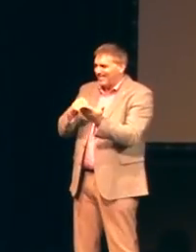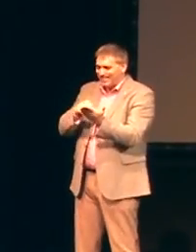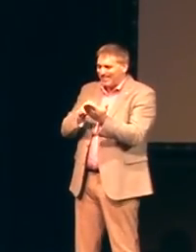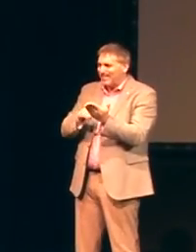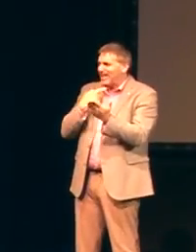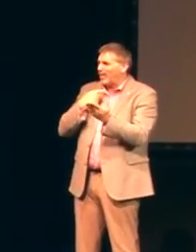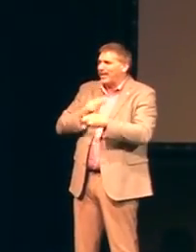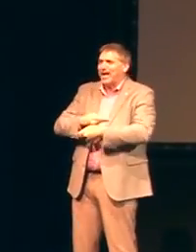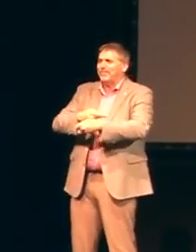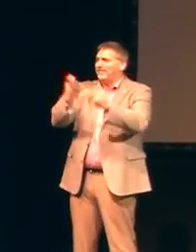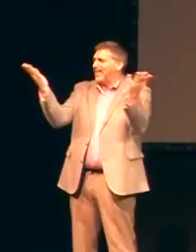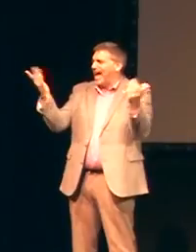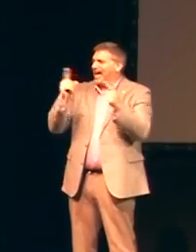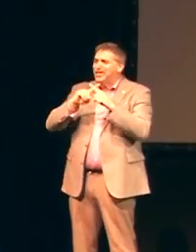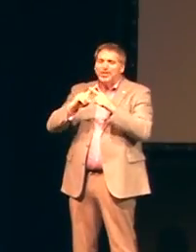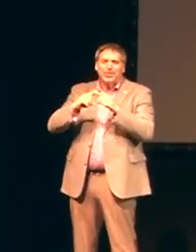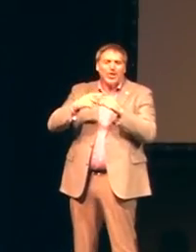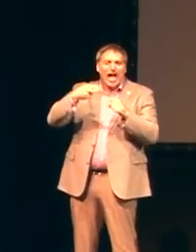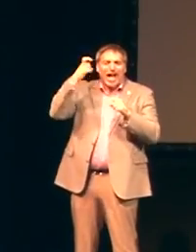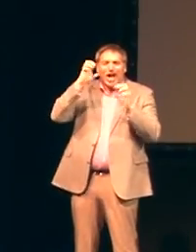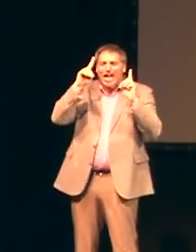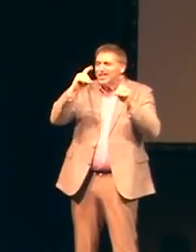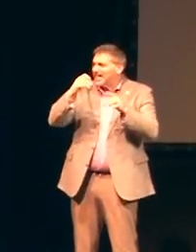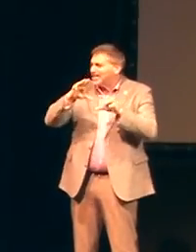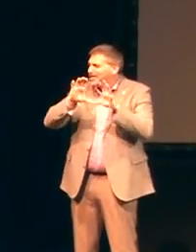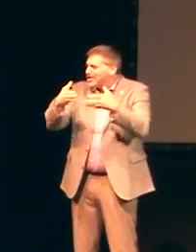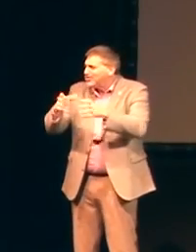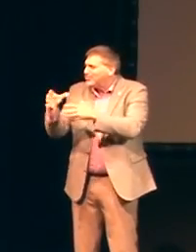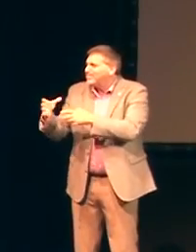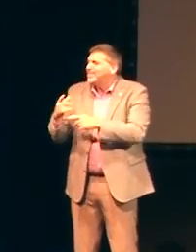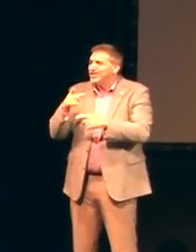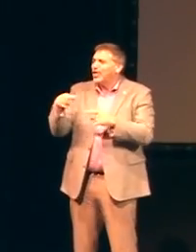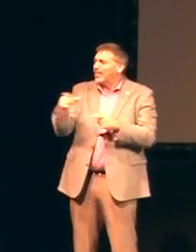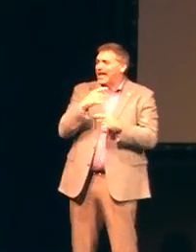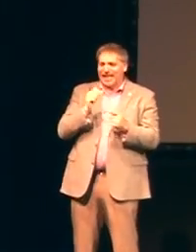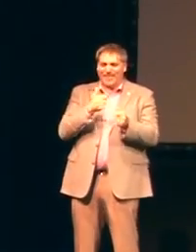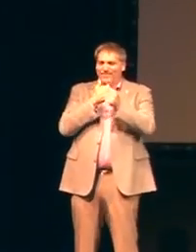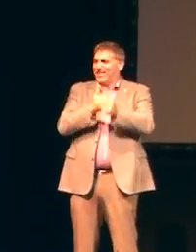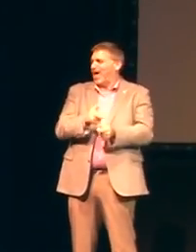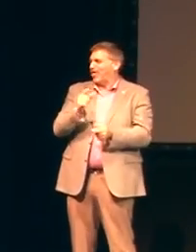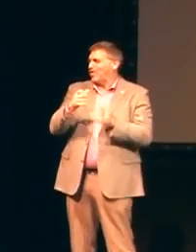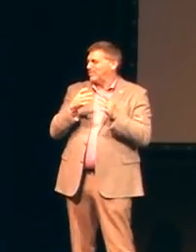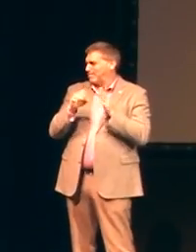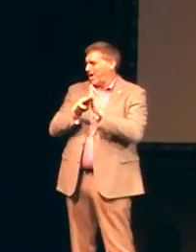guideline of how to do that so we can provide it to all the higher education groups. And they can